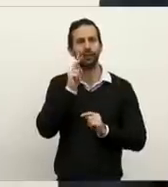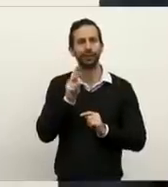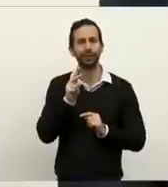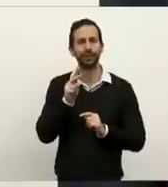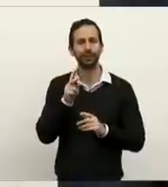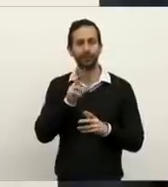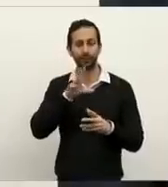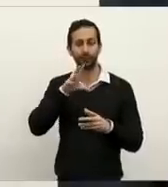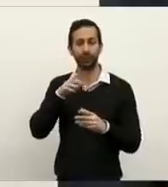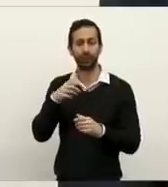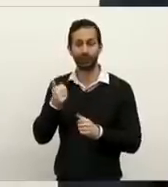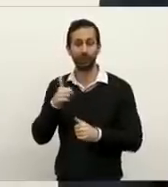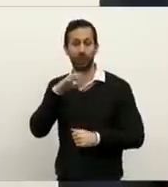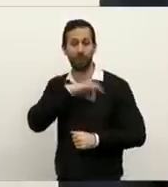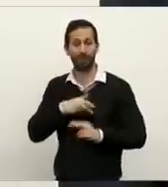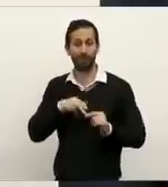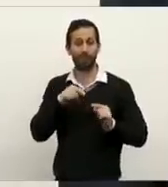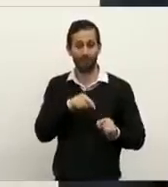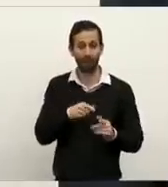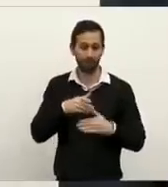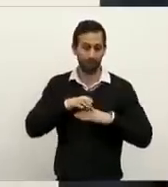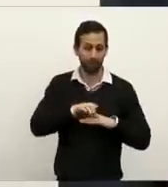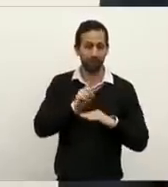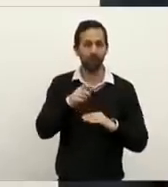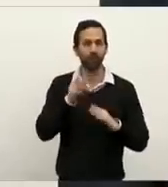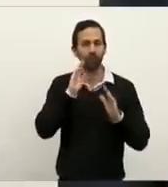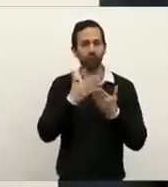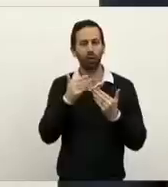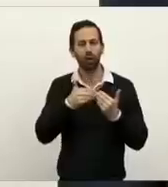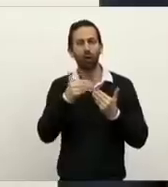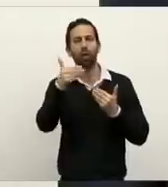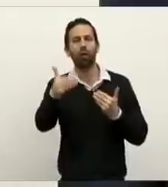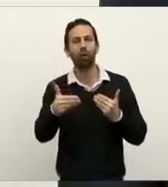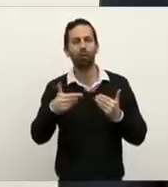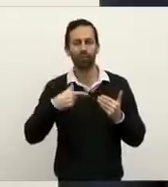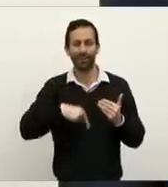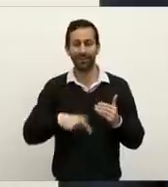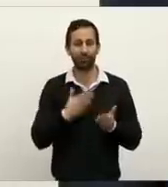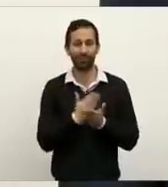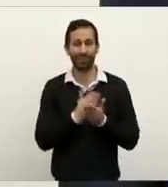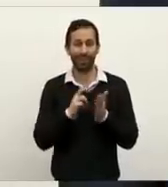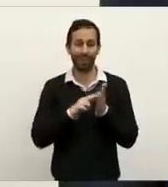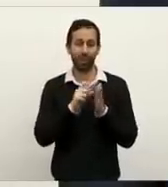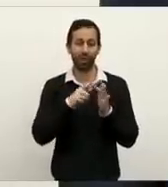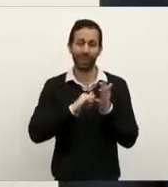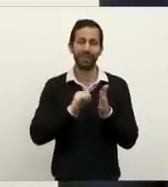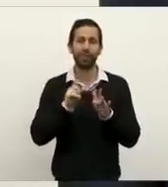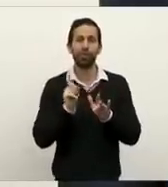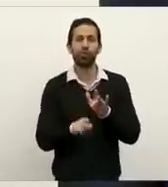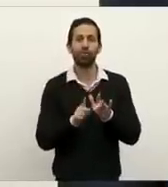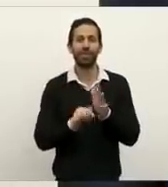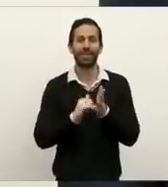to some of that investment, but it's also longer term. The NDIS is an insurance scheme. So if we invest in the right equipment now,